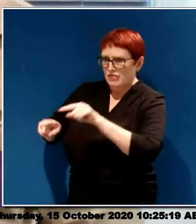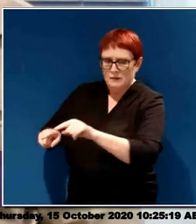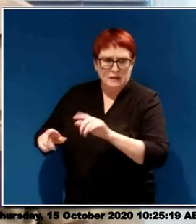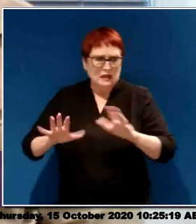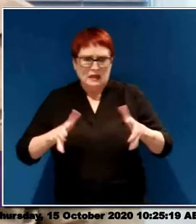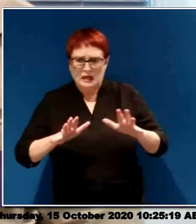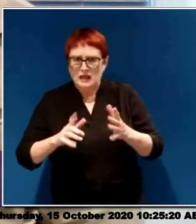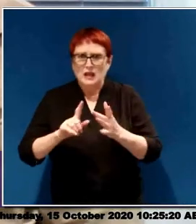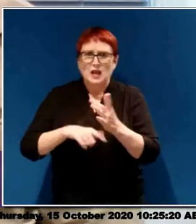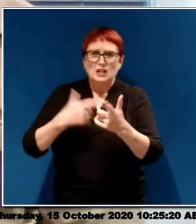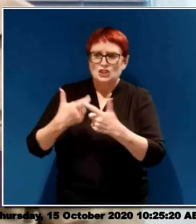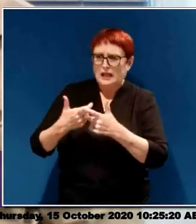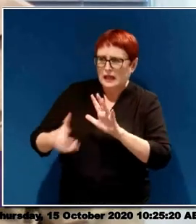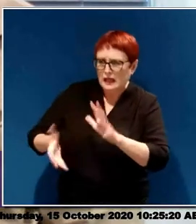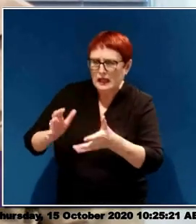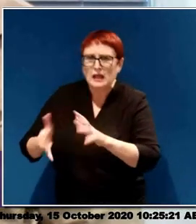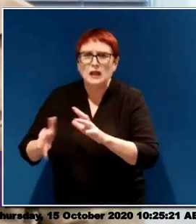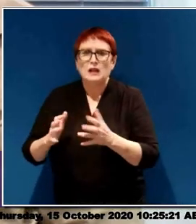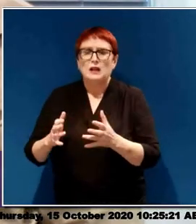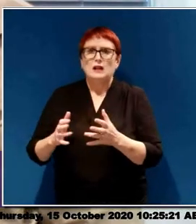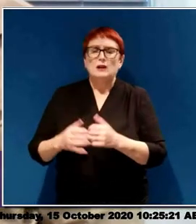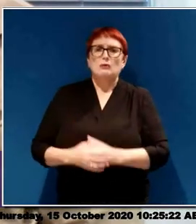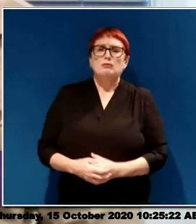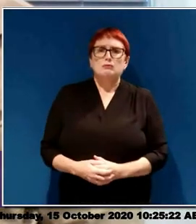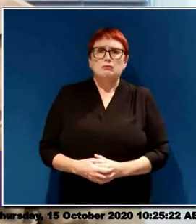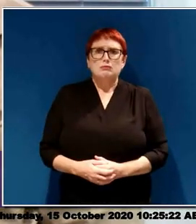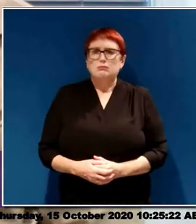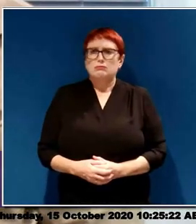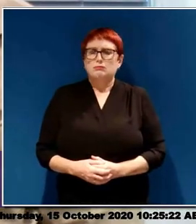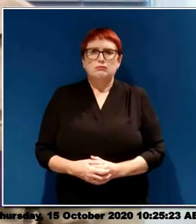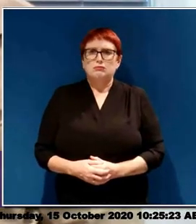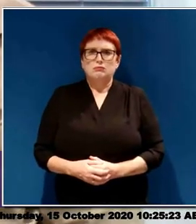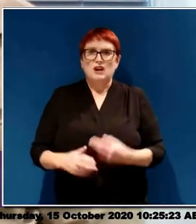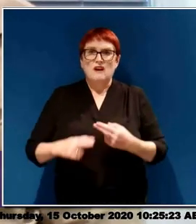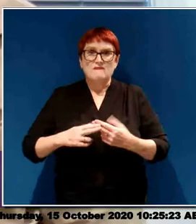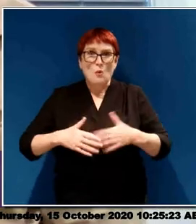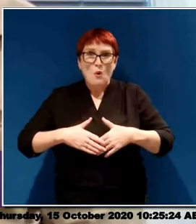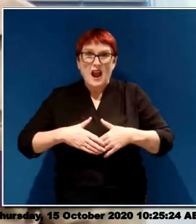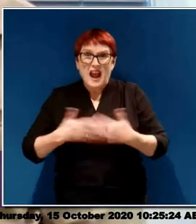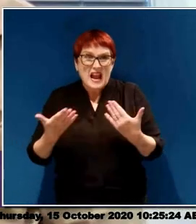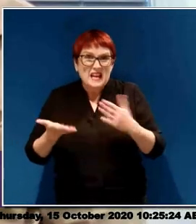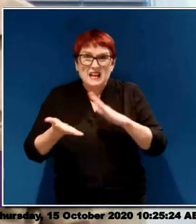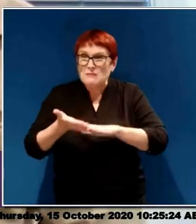to find out that there's something wrong with your child is a really difficult